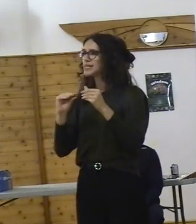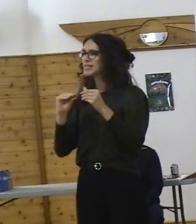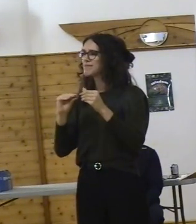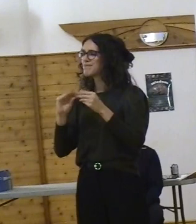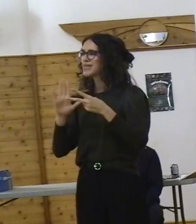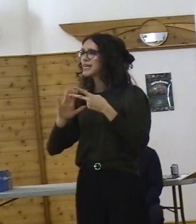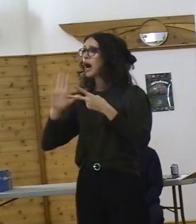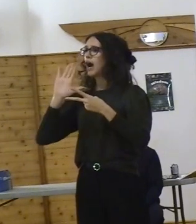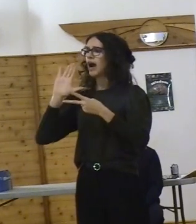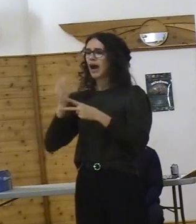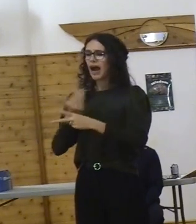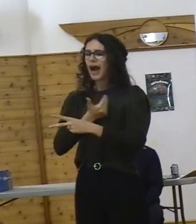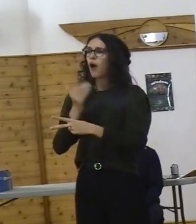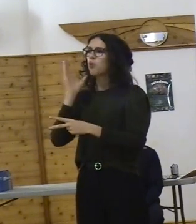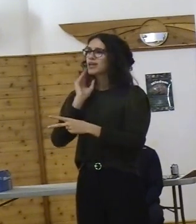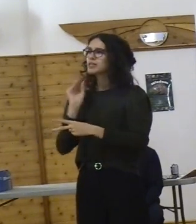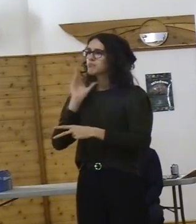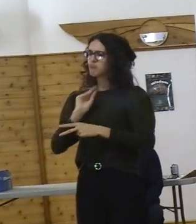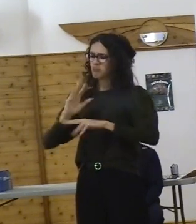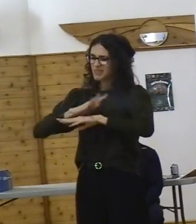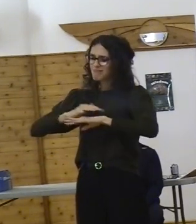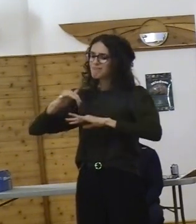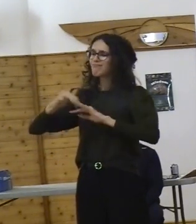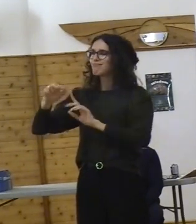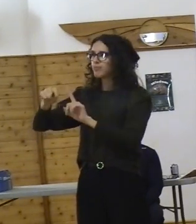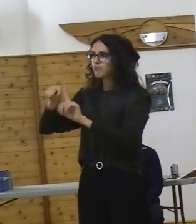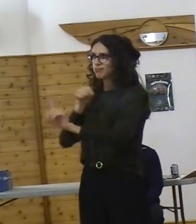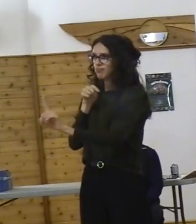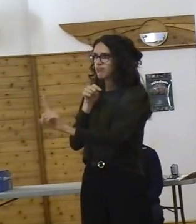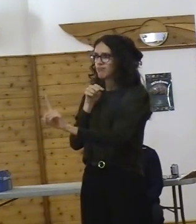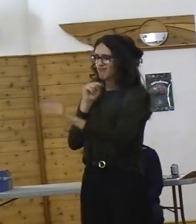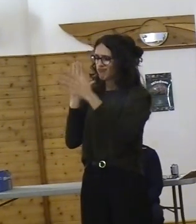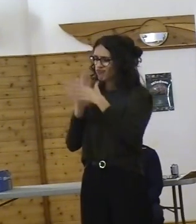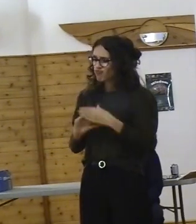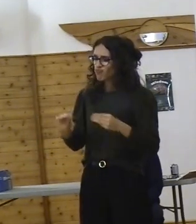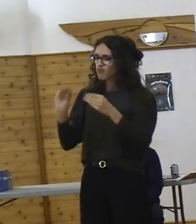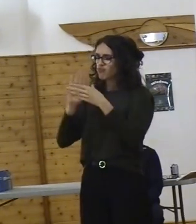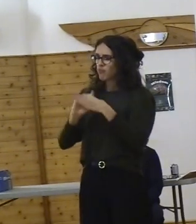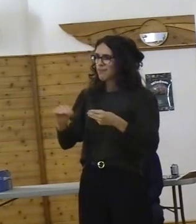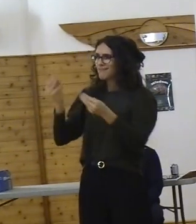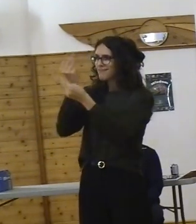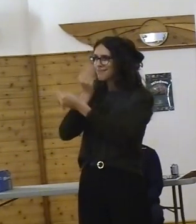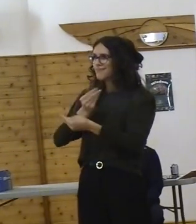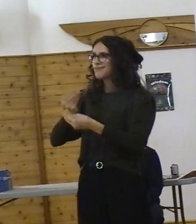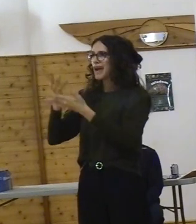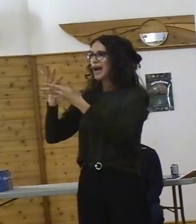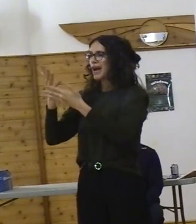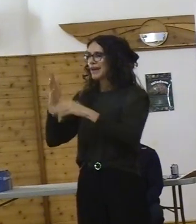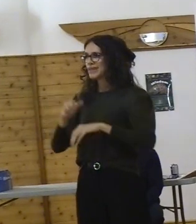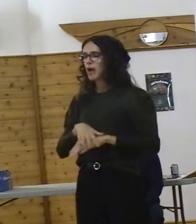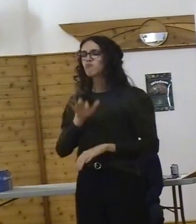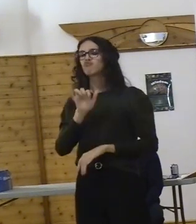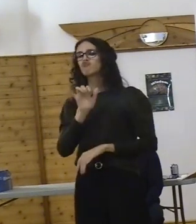But they don't have a clue how they feel.